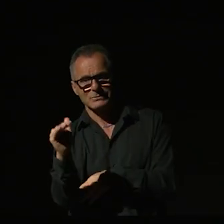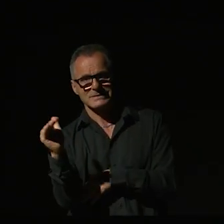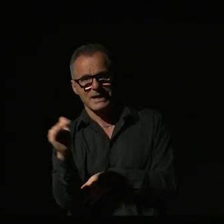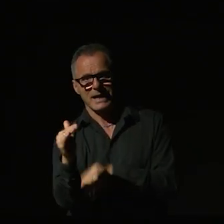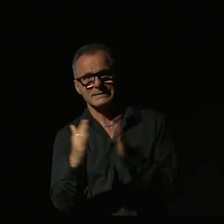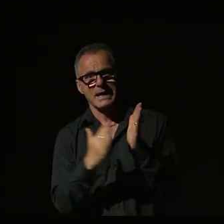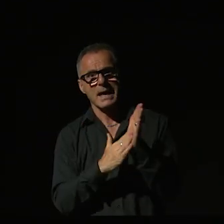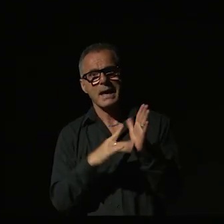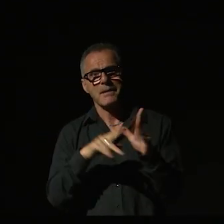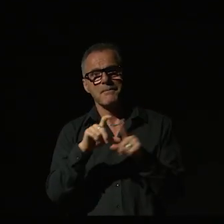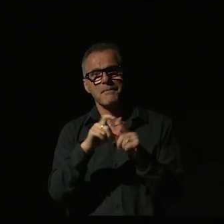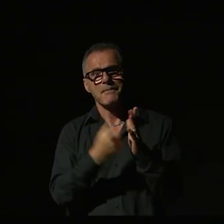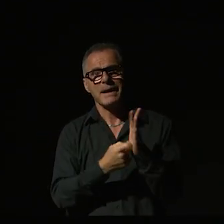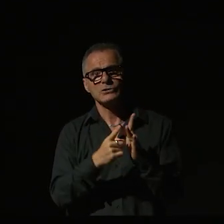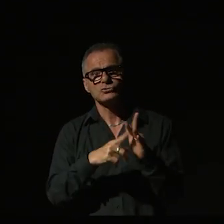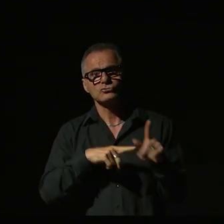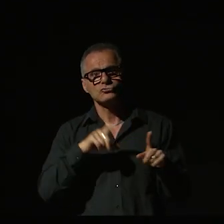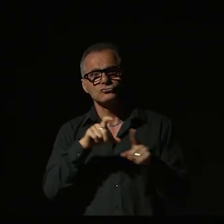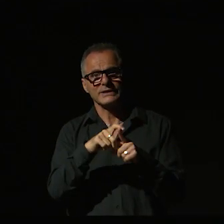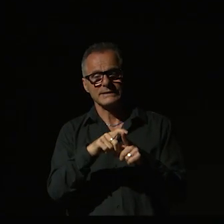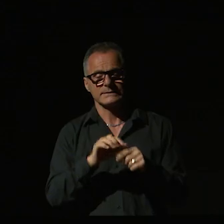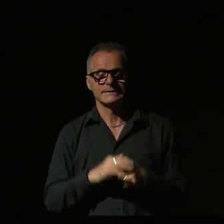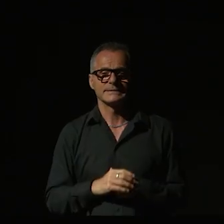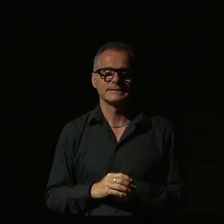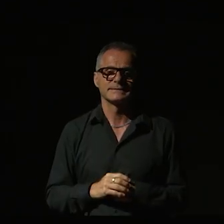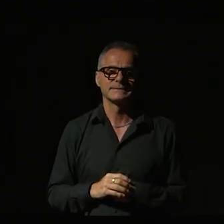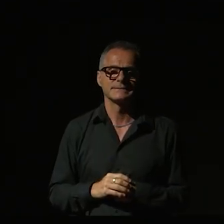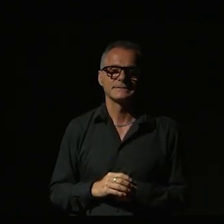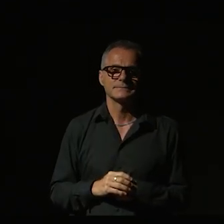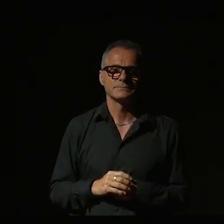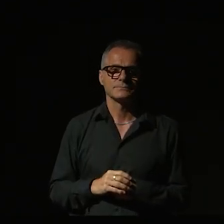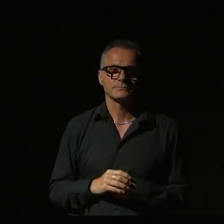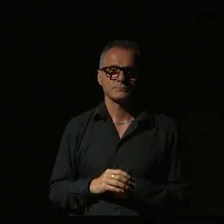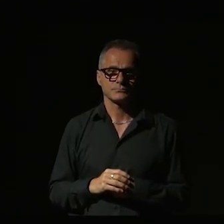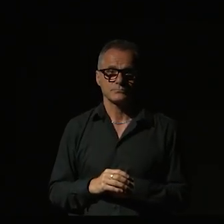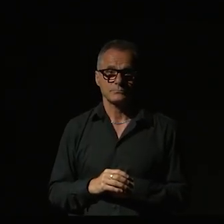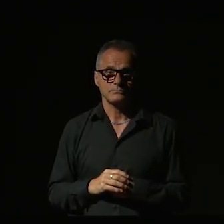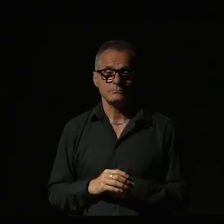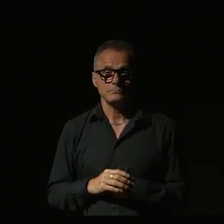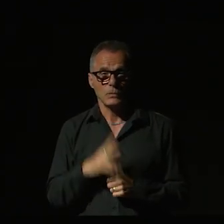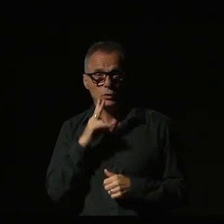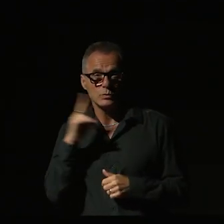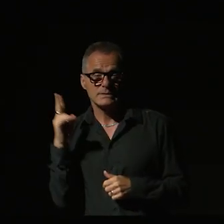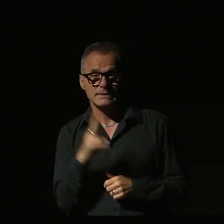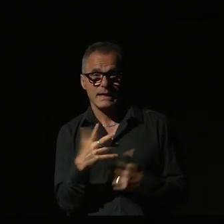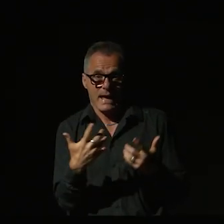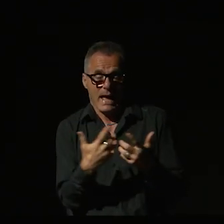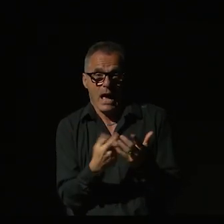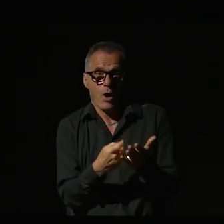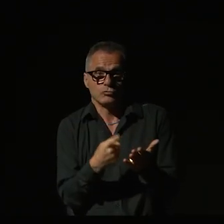You can see that on display in the galleries in the Rubens room, how Rubens imagines Cephalus and Aurora